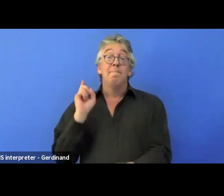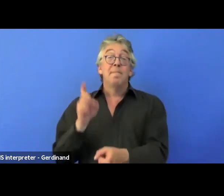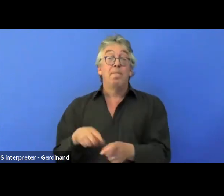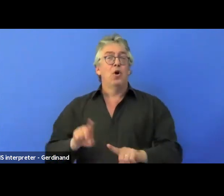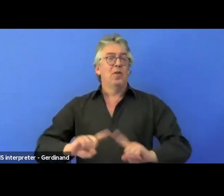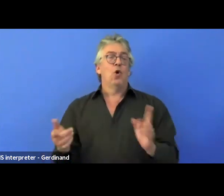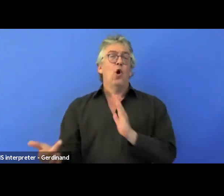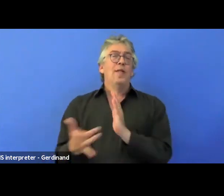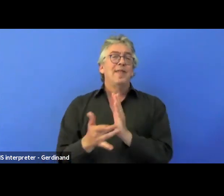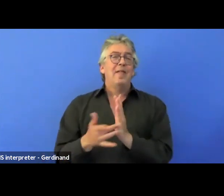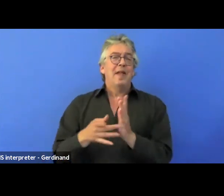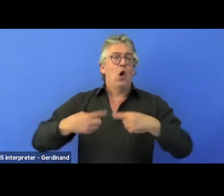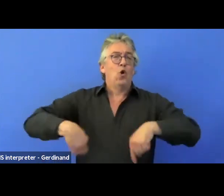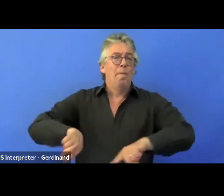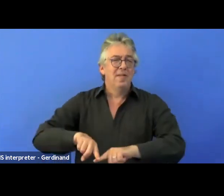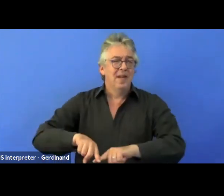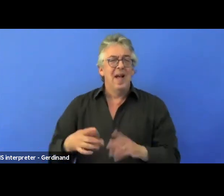and by technical I mean the working groups